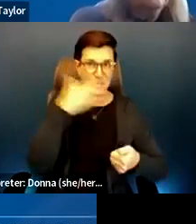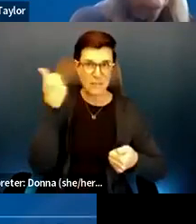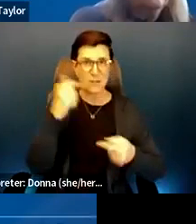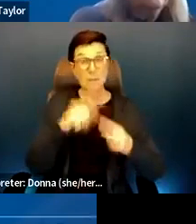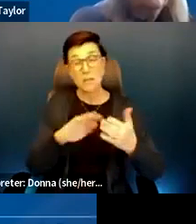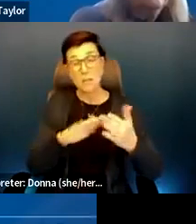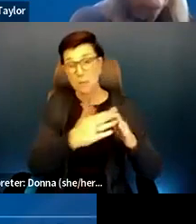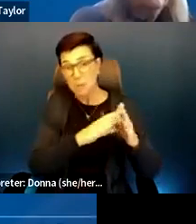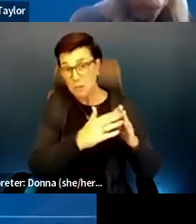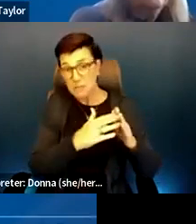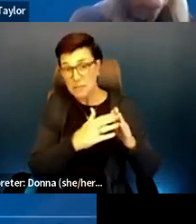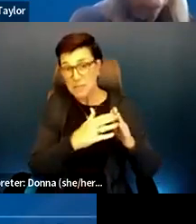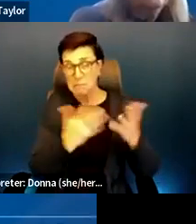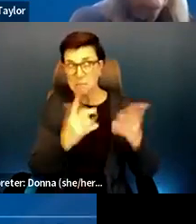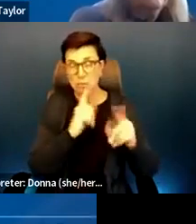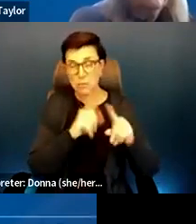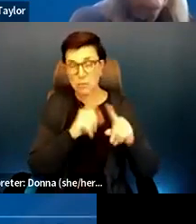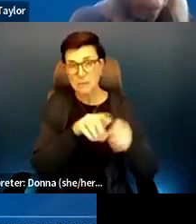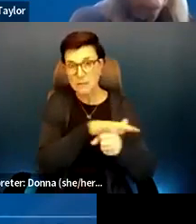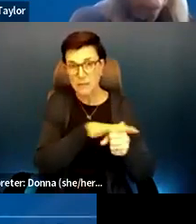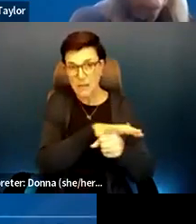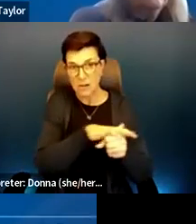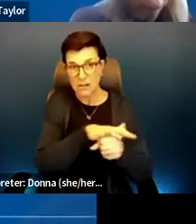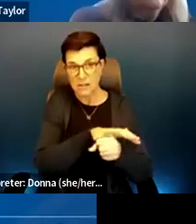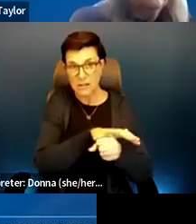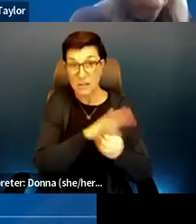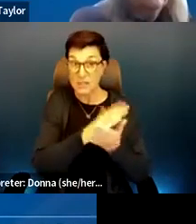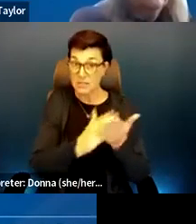And depending on the jurisdiction, some were able to become permanent hires.